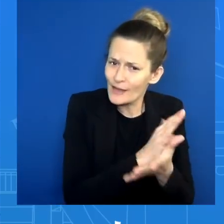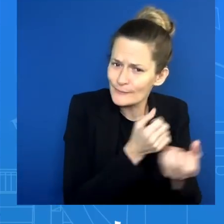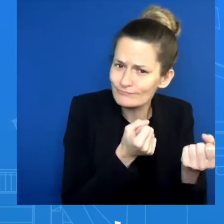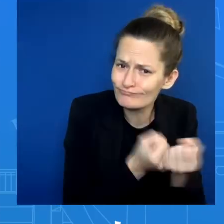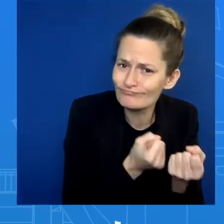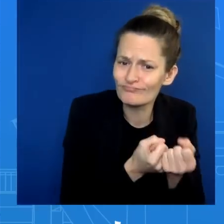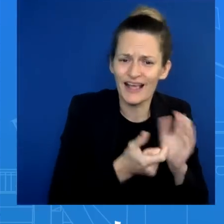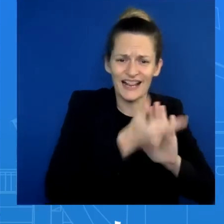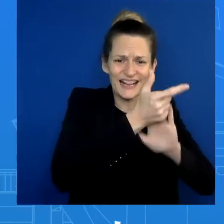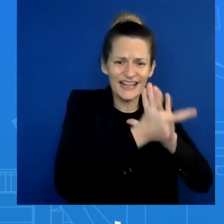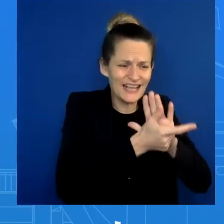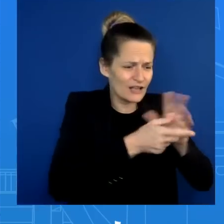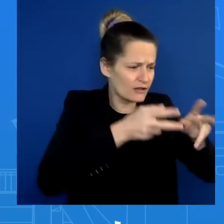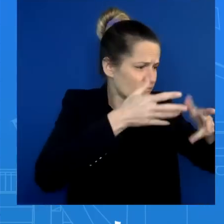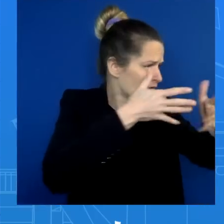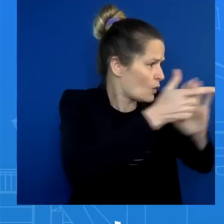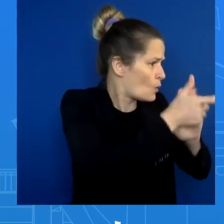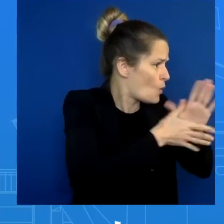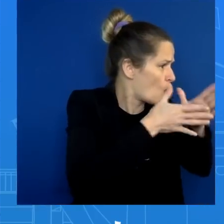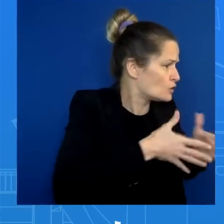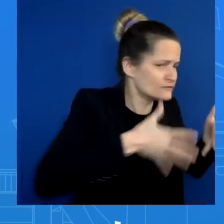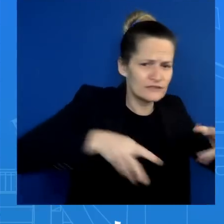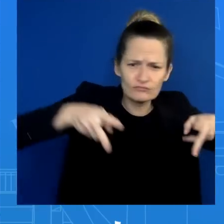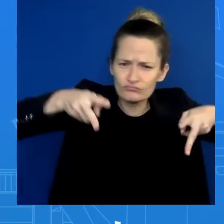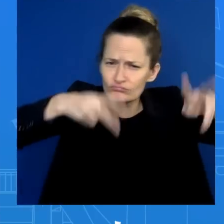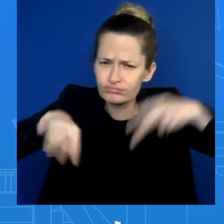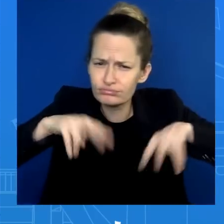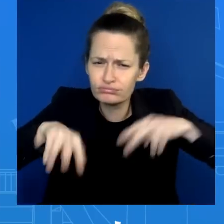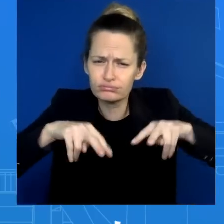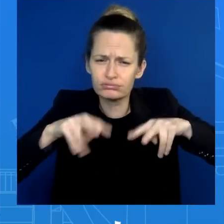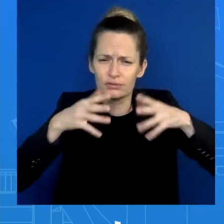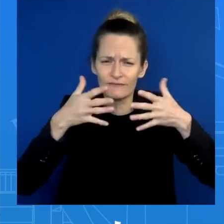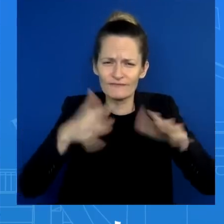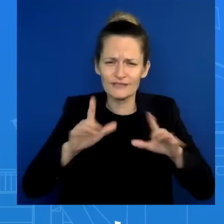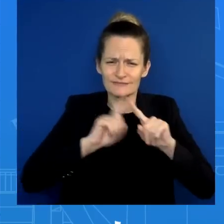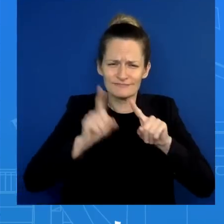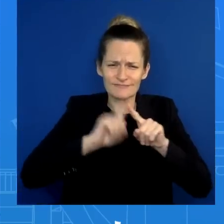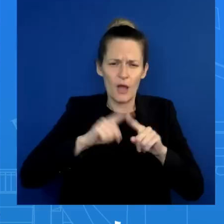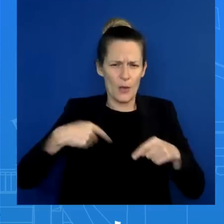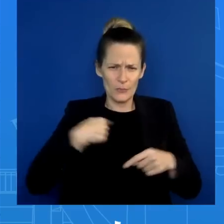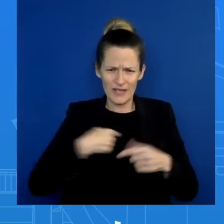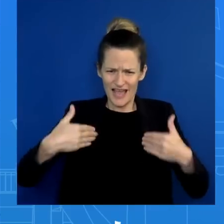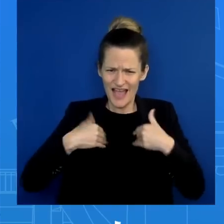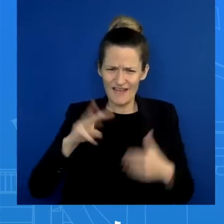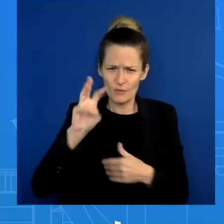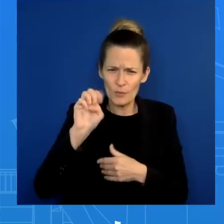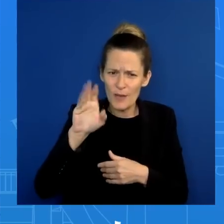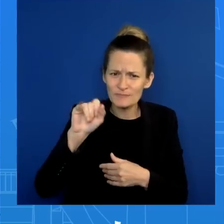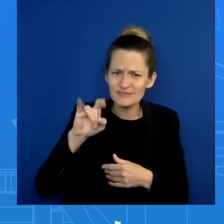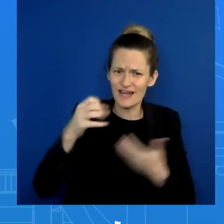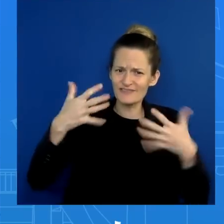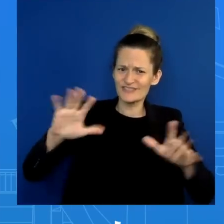or you can go to white dot gov. There's a banner there. People can just click and you can actually give your email